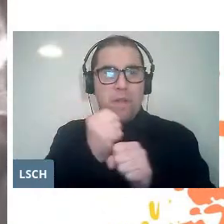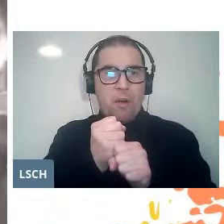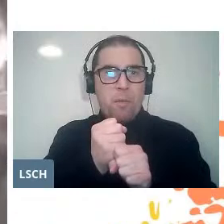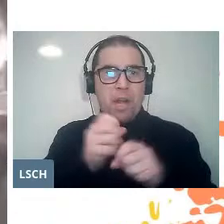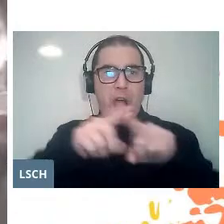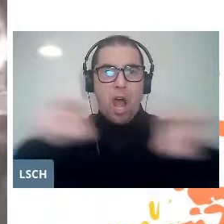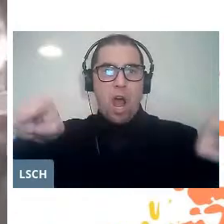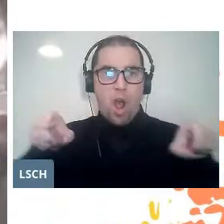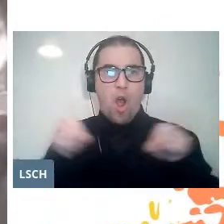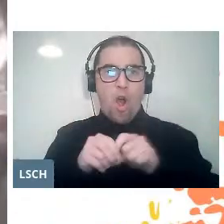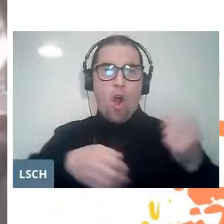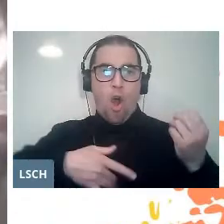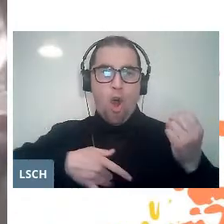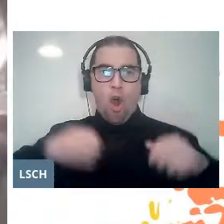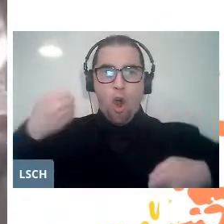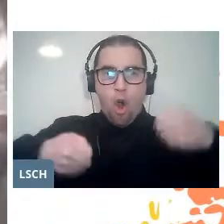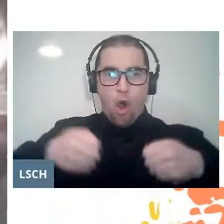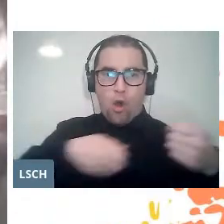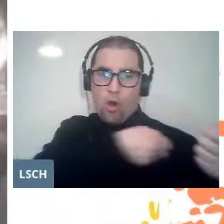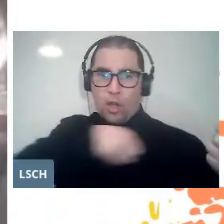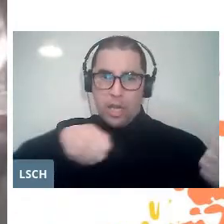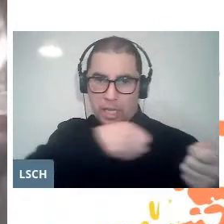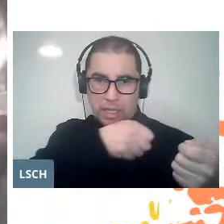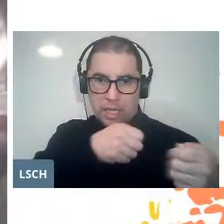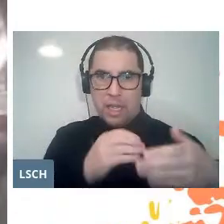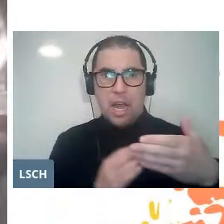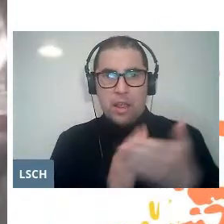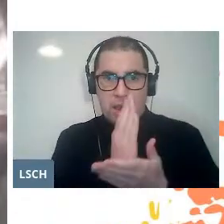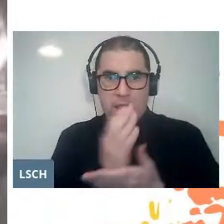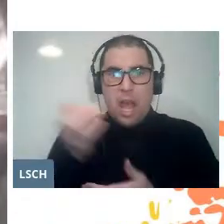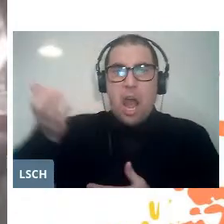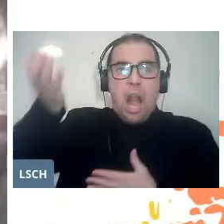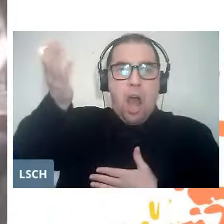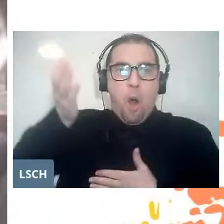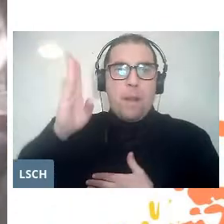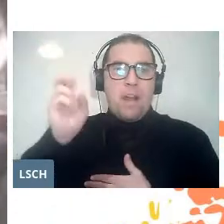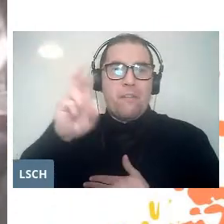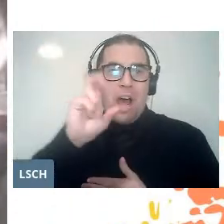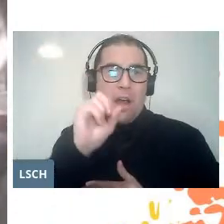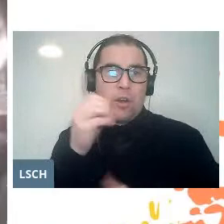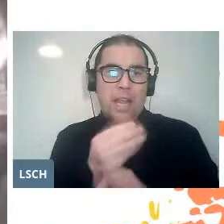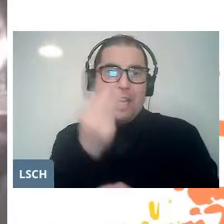whose origin is in the overture of the Baroque opera that had three parts.